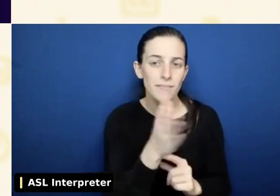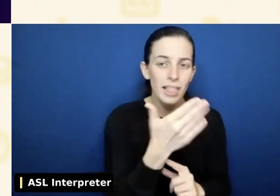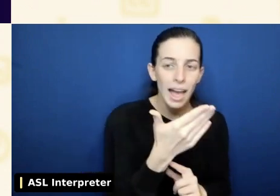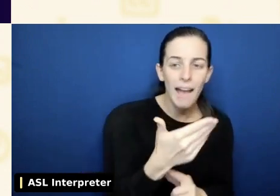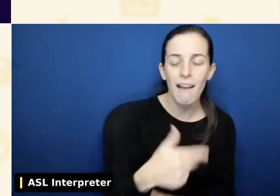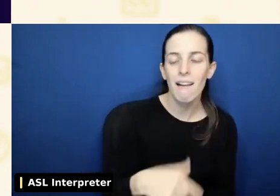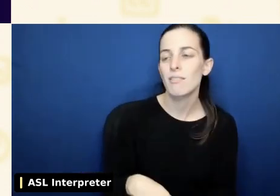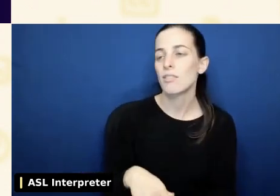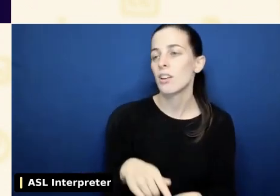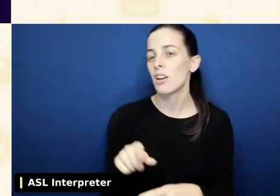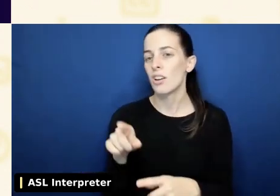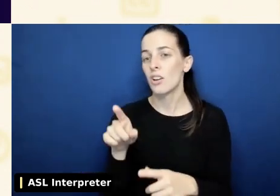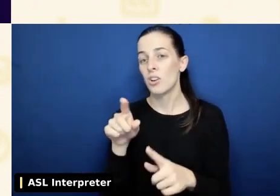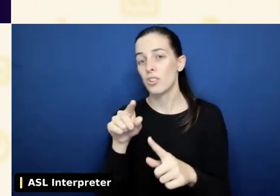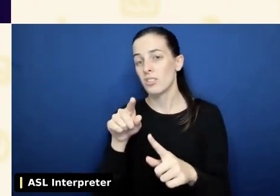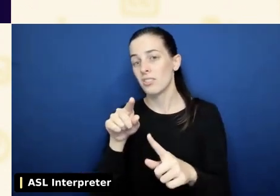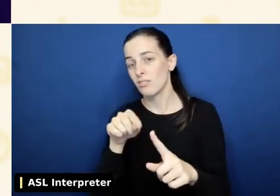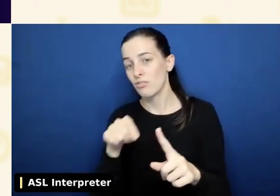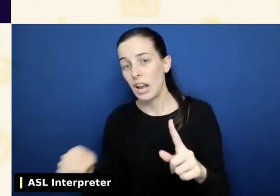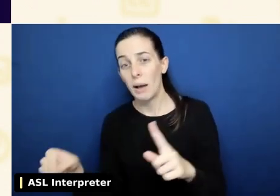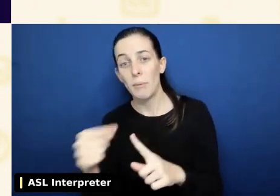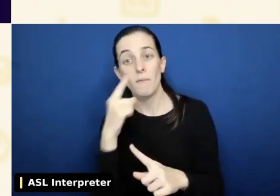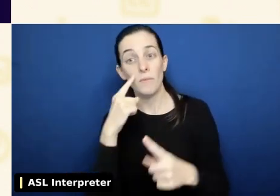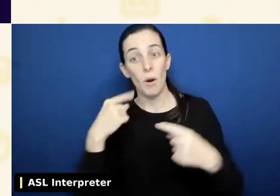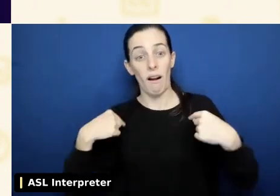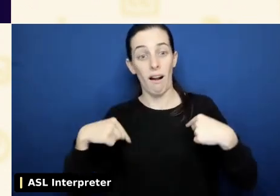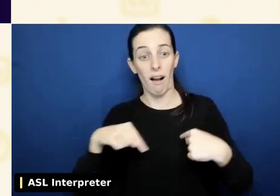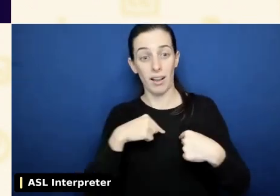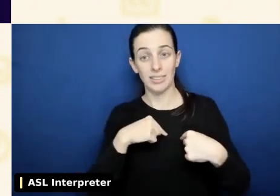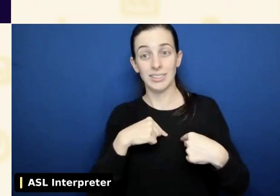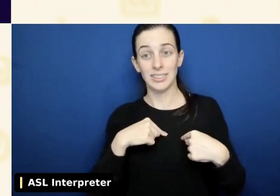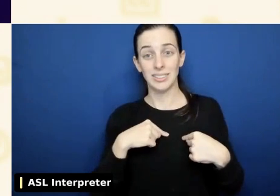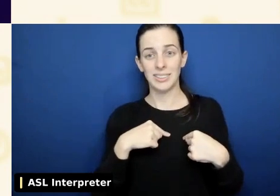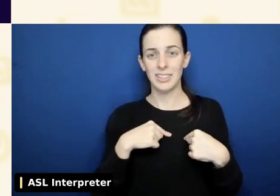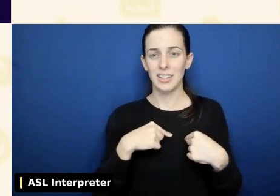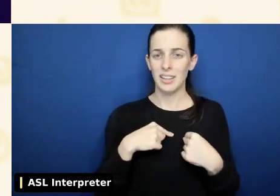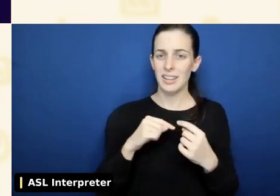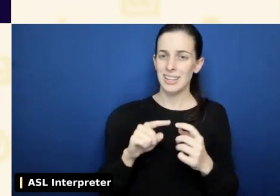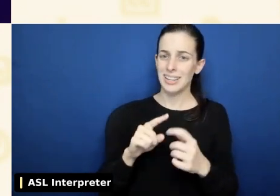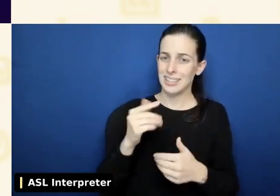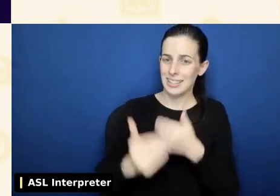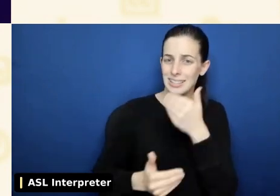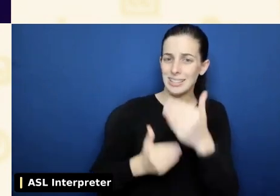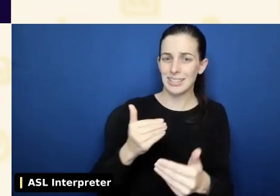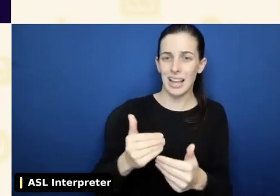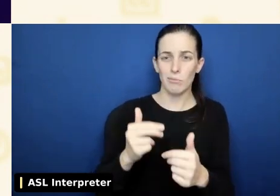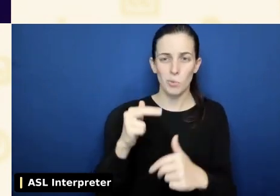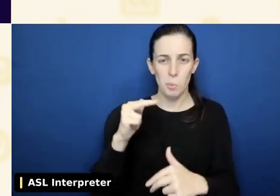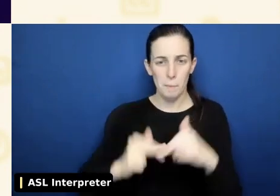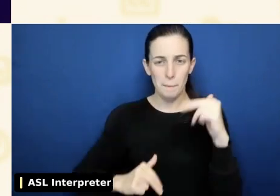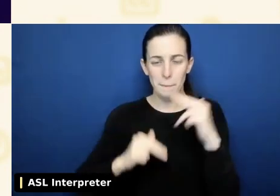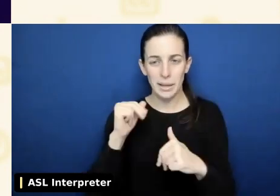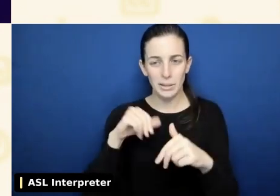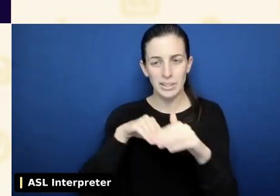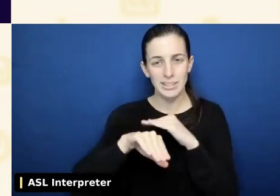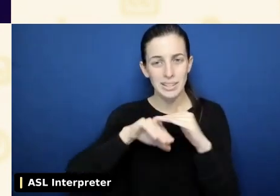And then the other thing is for us, this is a step towards building something that allows accessibility testers to log issues in the plug-in